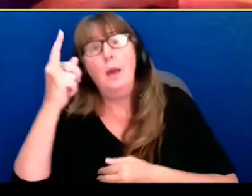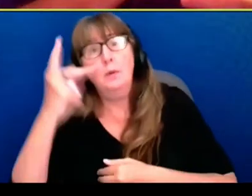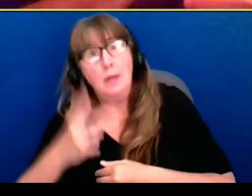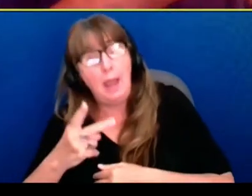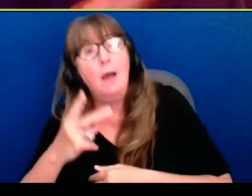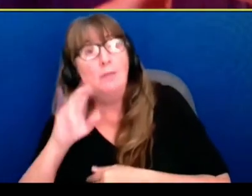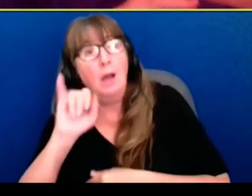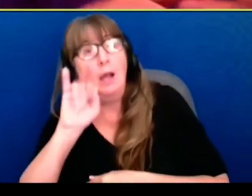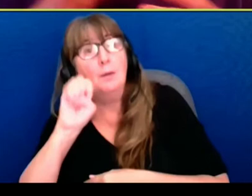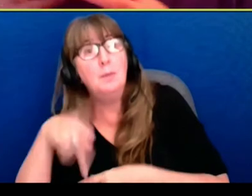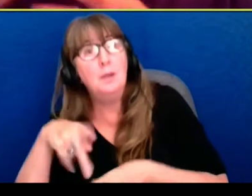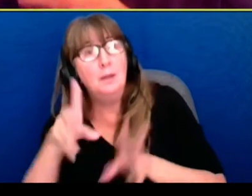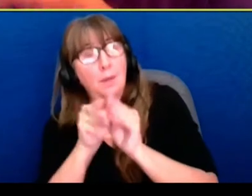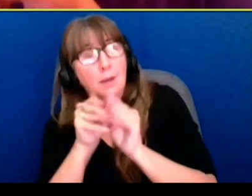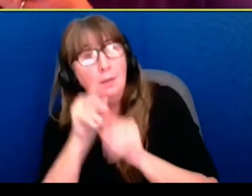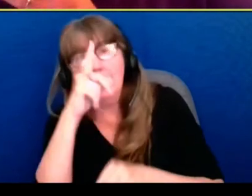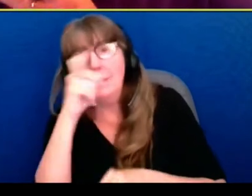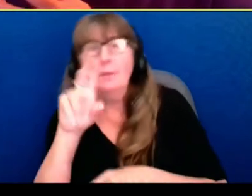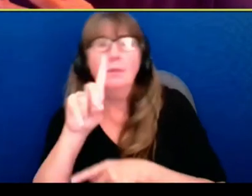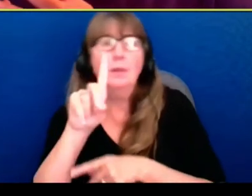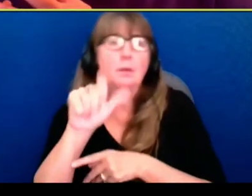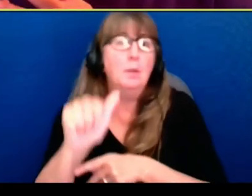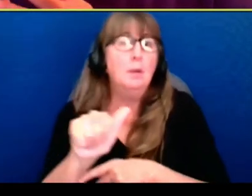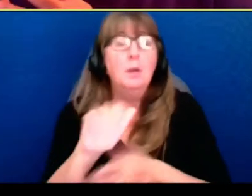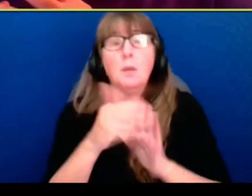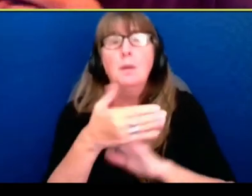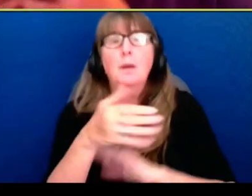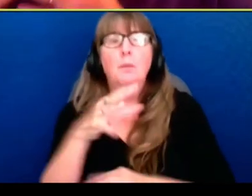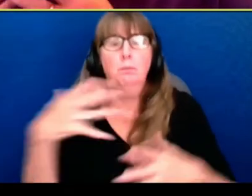all the time it took to get through them turned into 45 minute meetings.